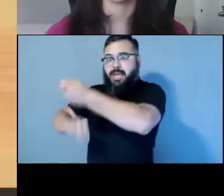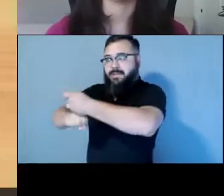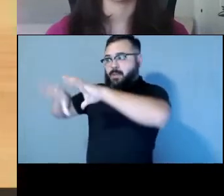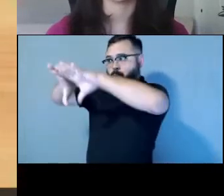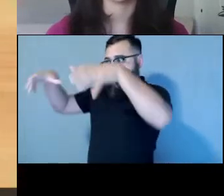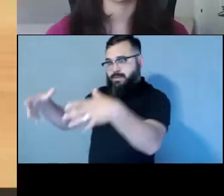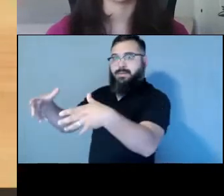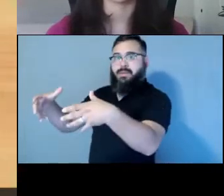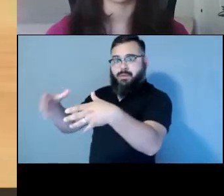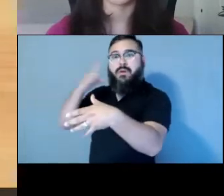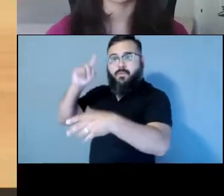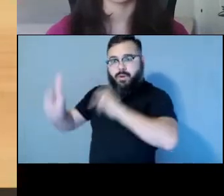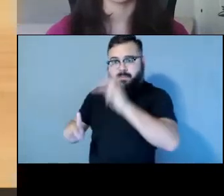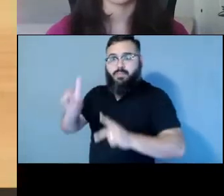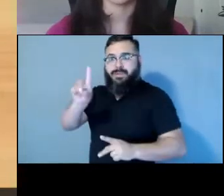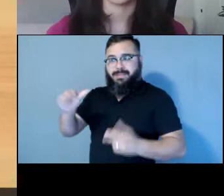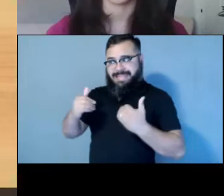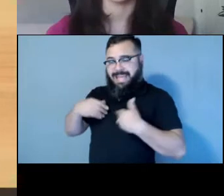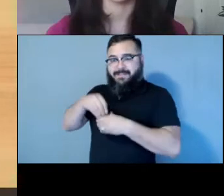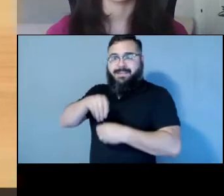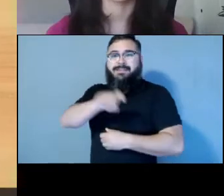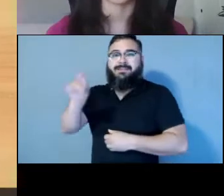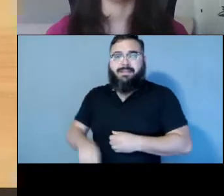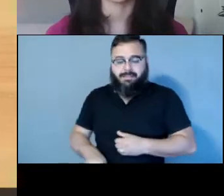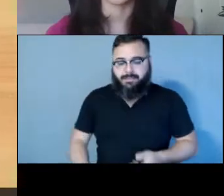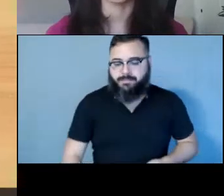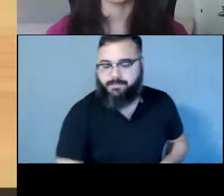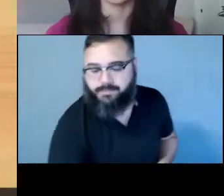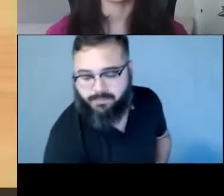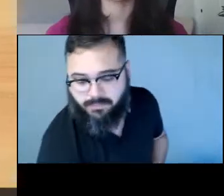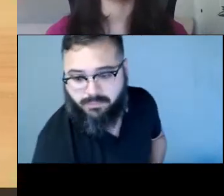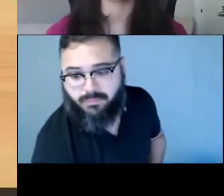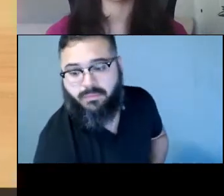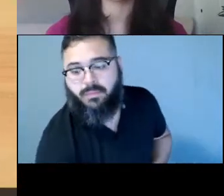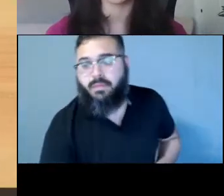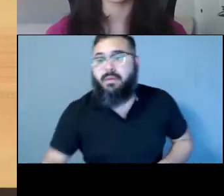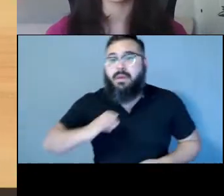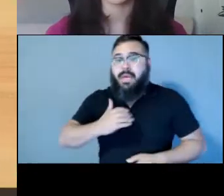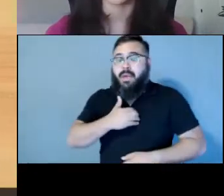for people with disabilities in Texas. Our mission is to advocate and advance the legal rights